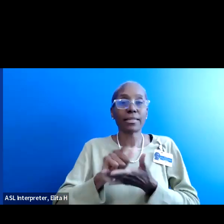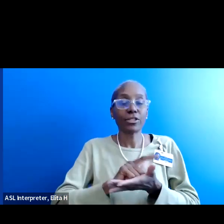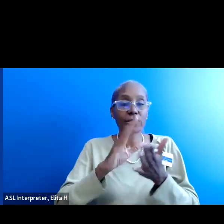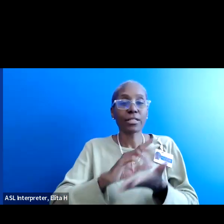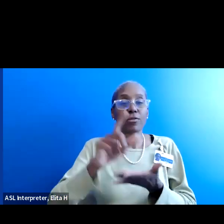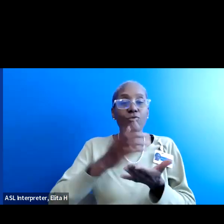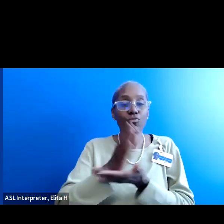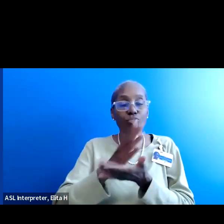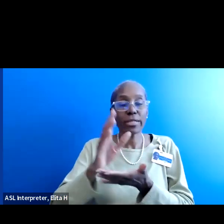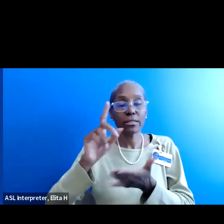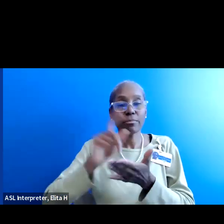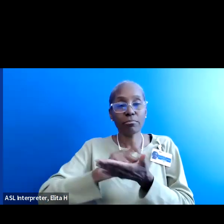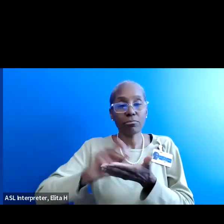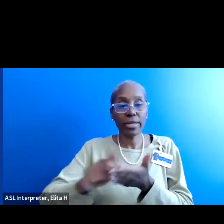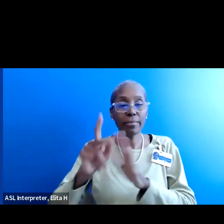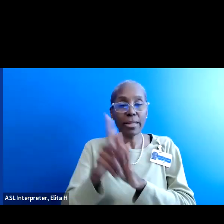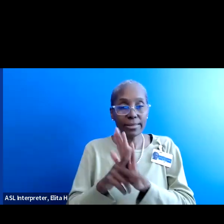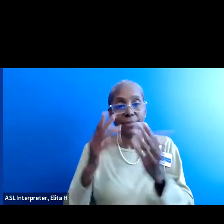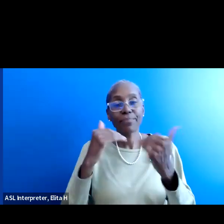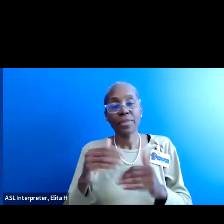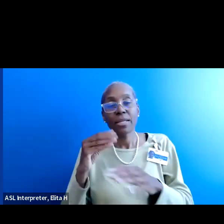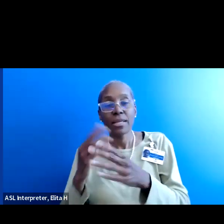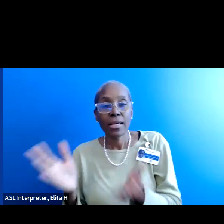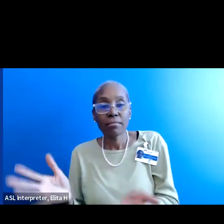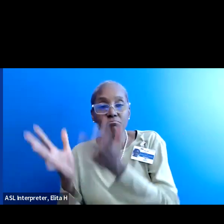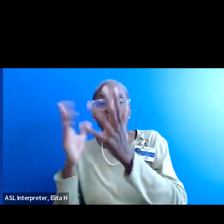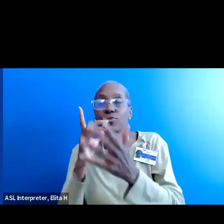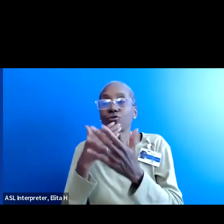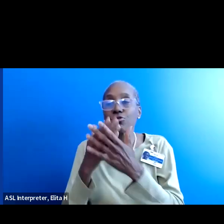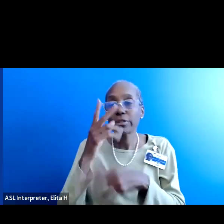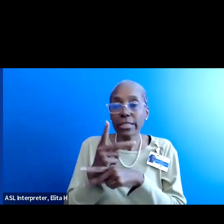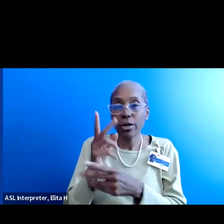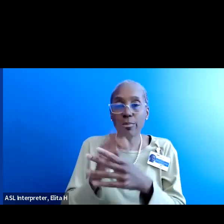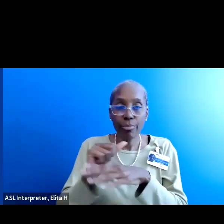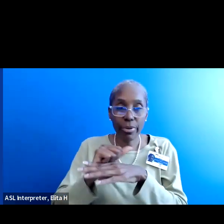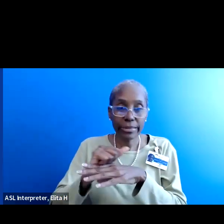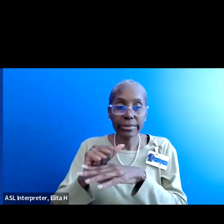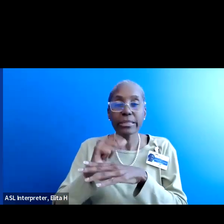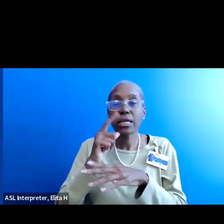Educating providers about resident rights, good care practices, and preventing abuse and neglect.